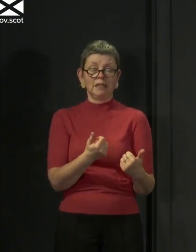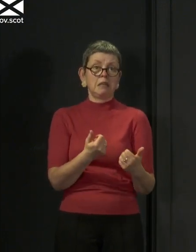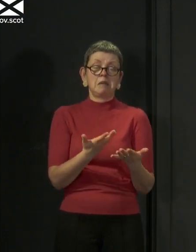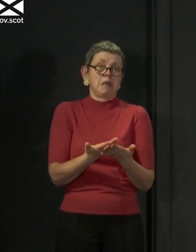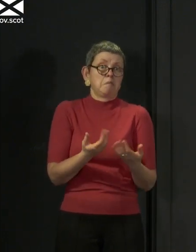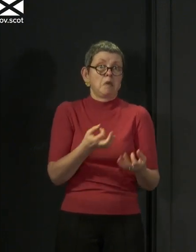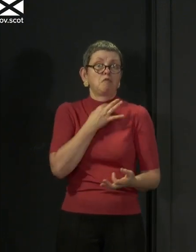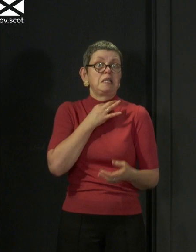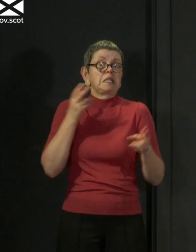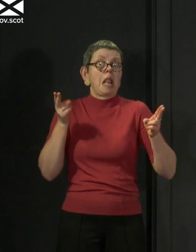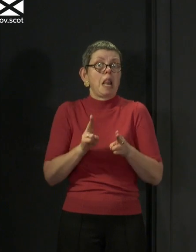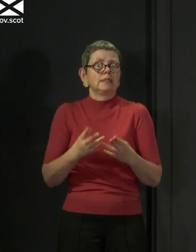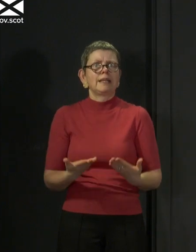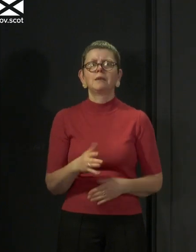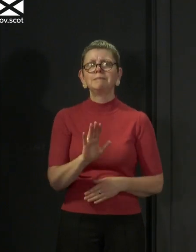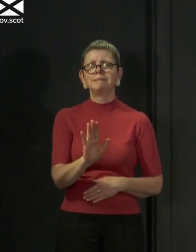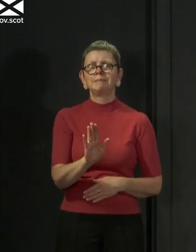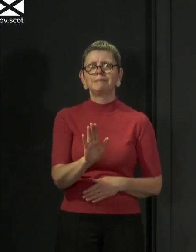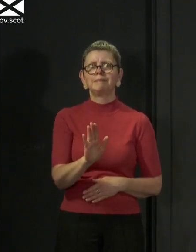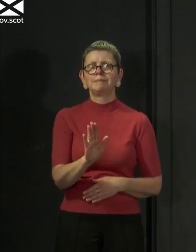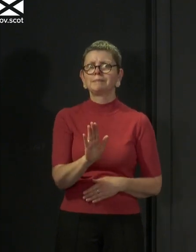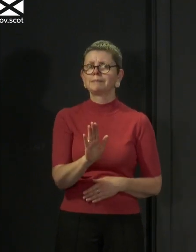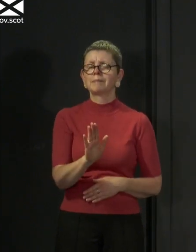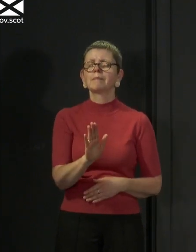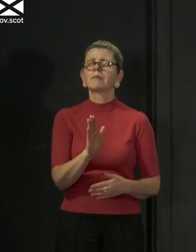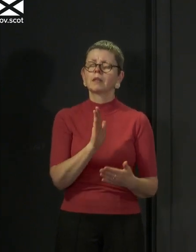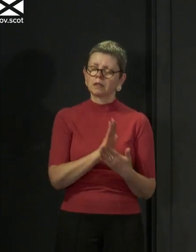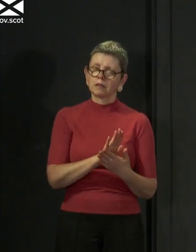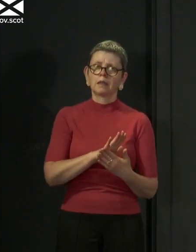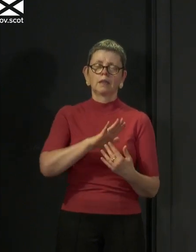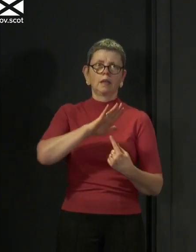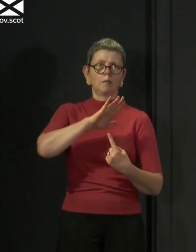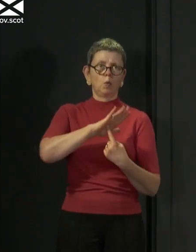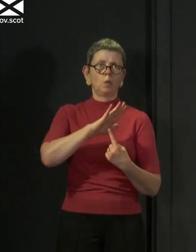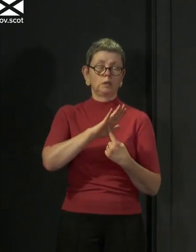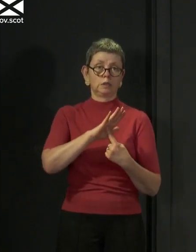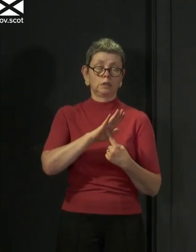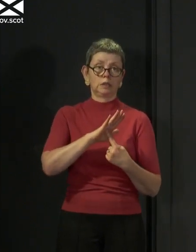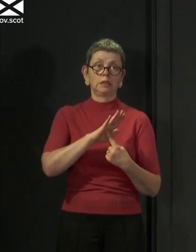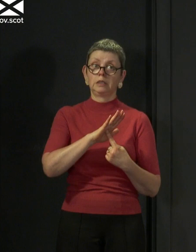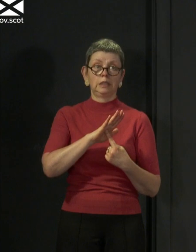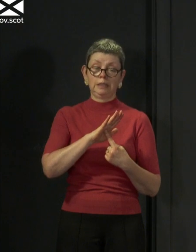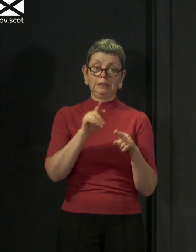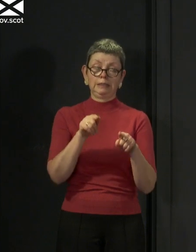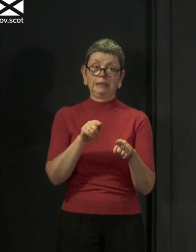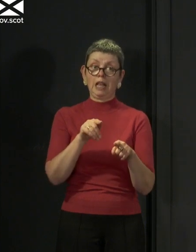But I want to emphasise as strong as I possibly can - that is absolutely not the case. The